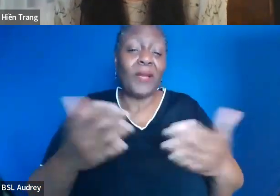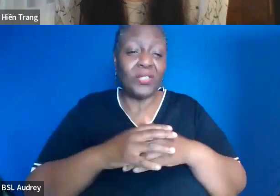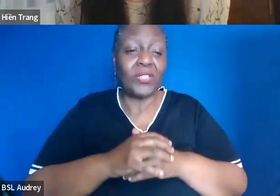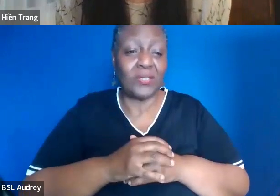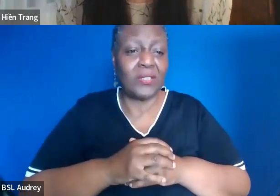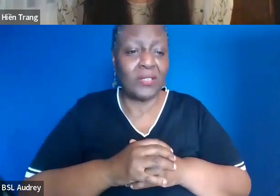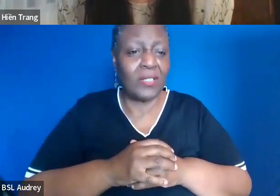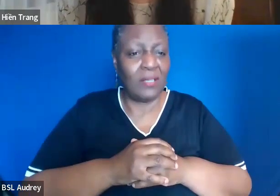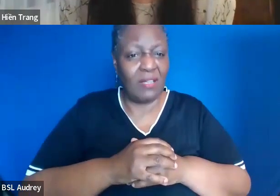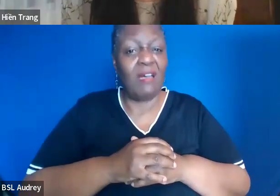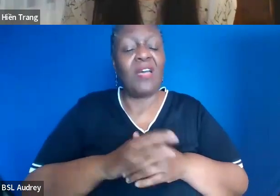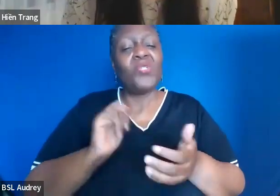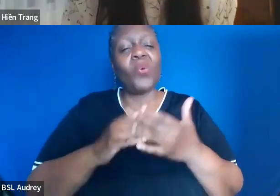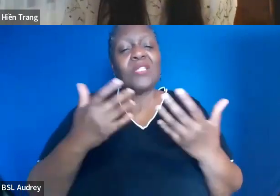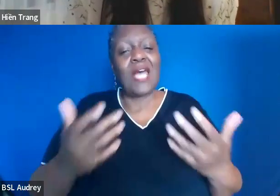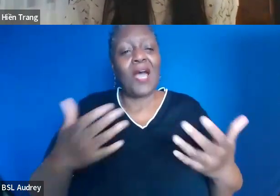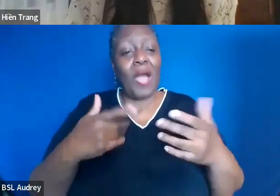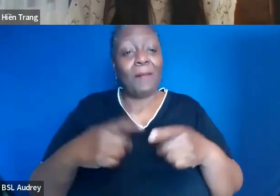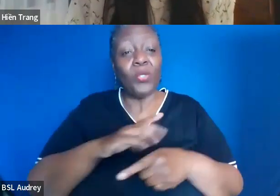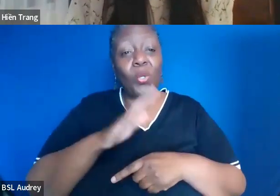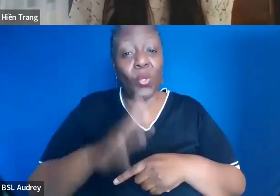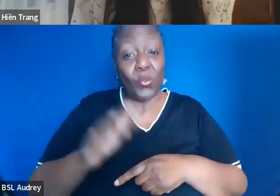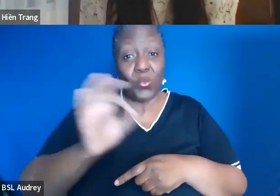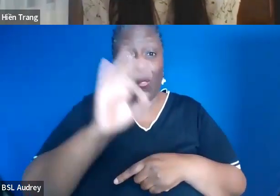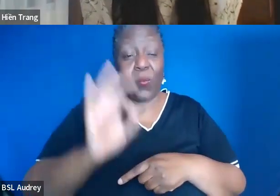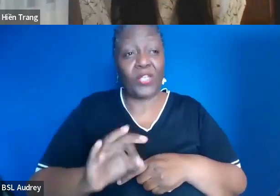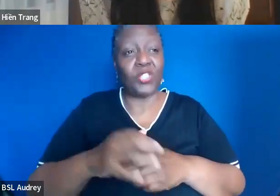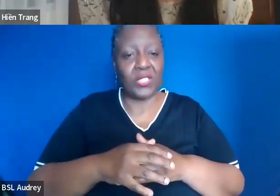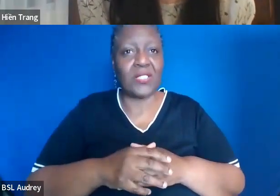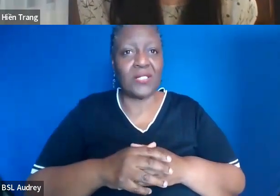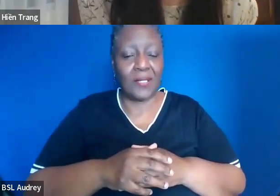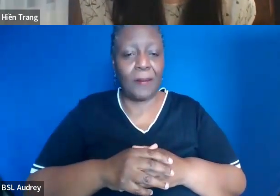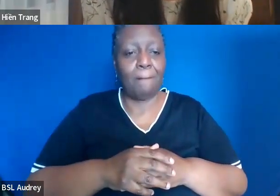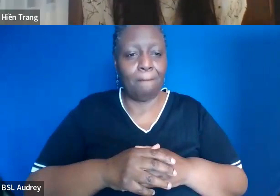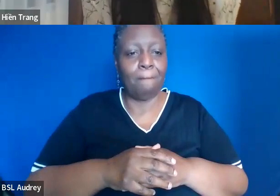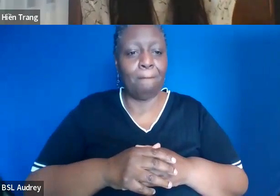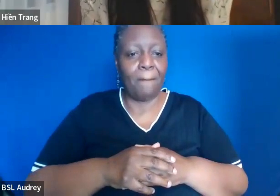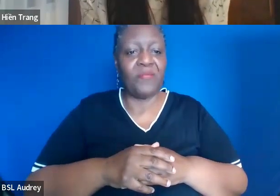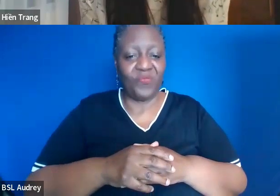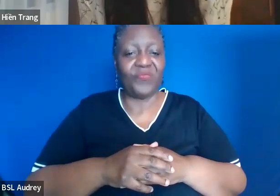um I'm actually going to go right to the questions because I I now also ask some questions of my